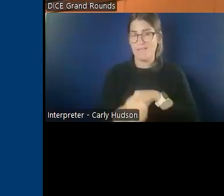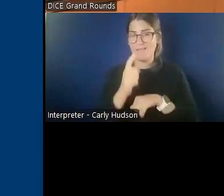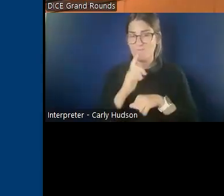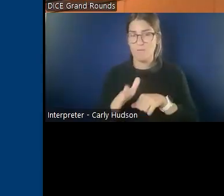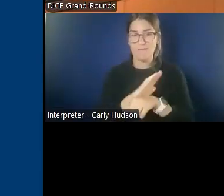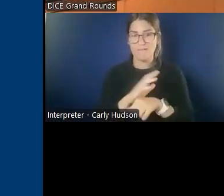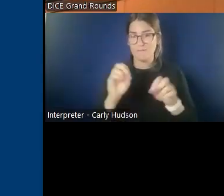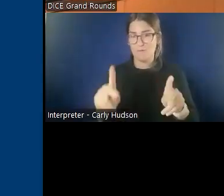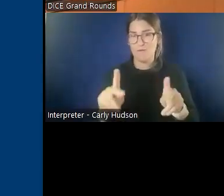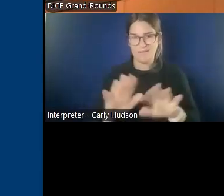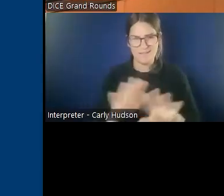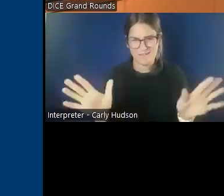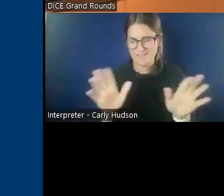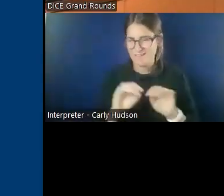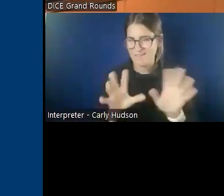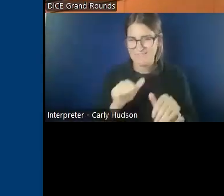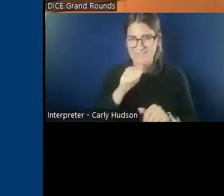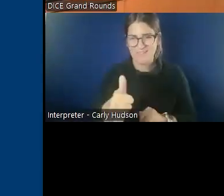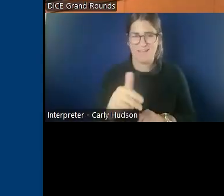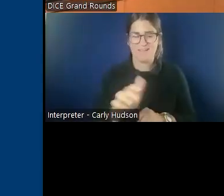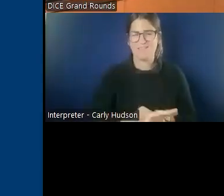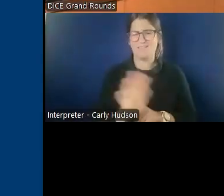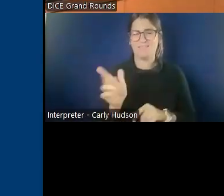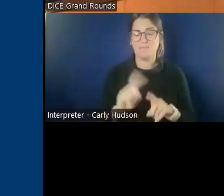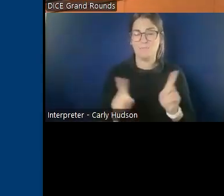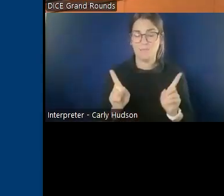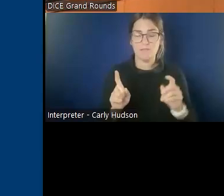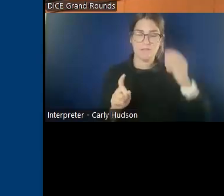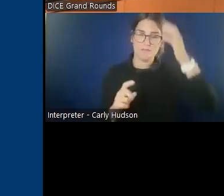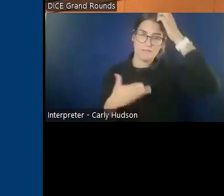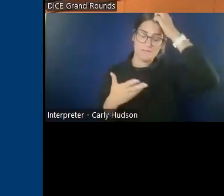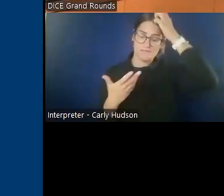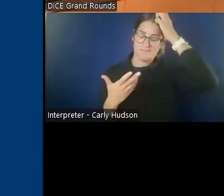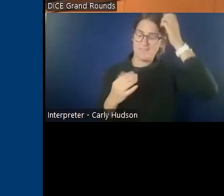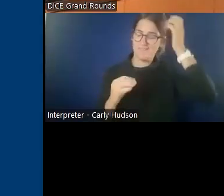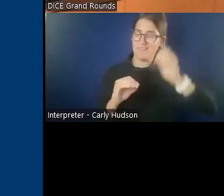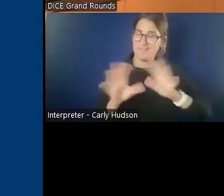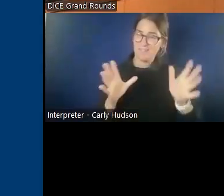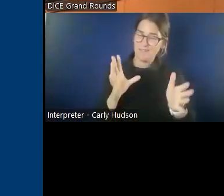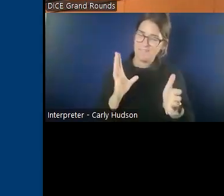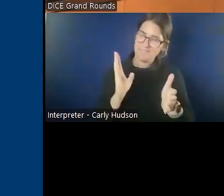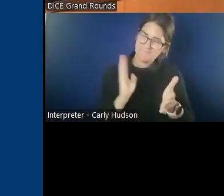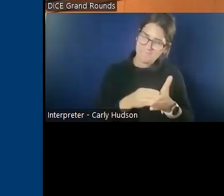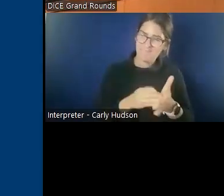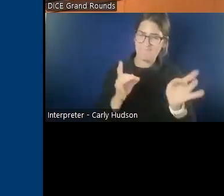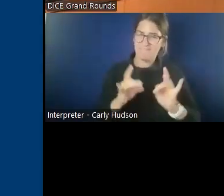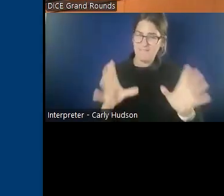because obviously it was not but it was just this flagrant violence towards Asians in general and